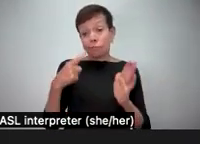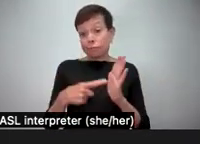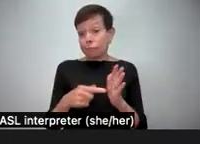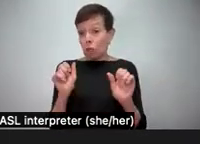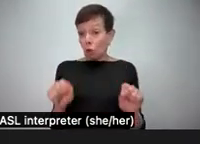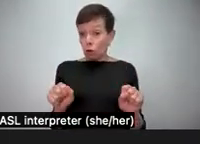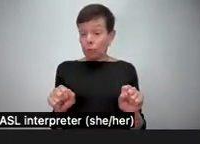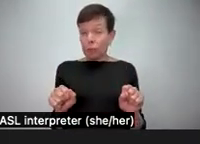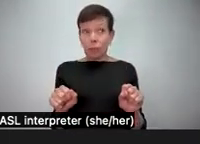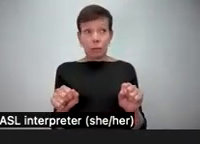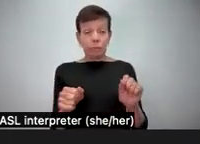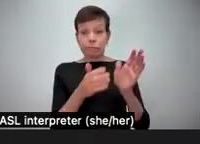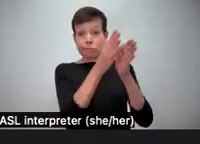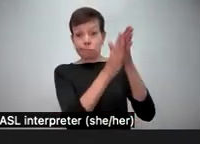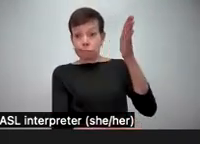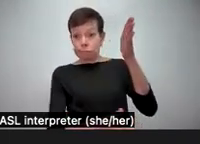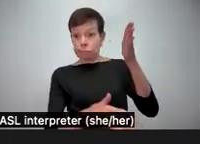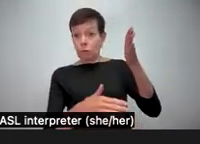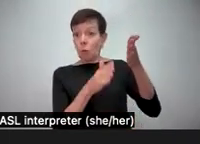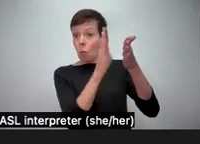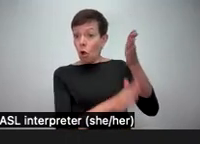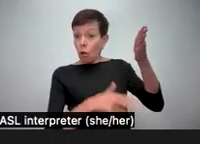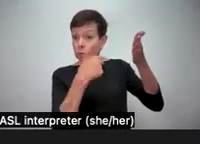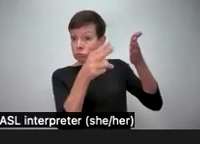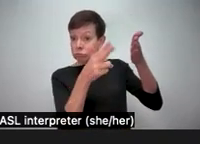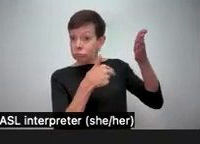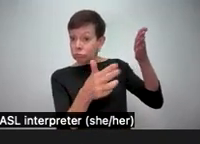you know, painted on a wall or if there's a performance, we want to